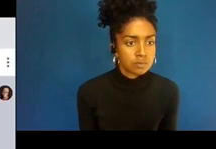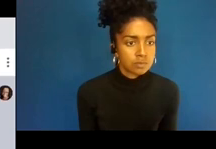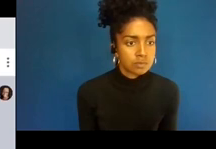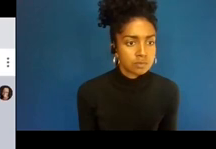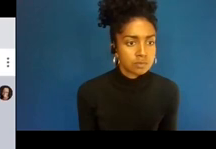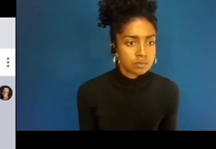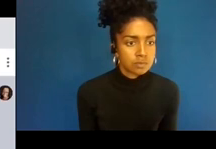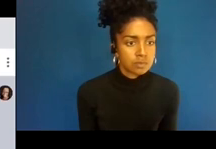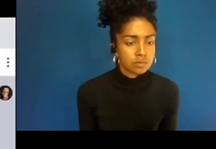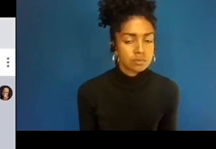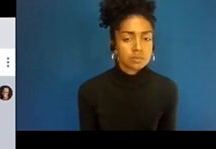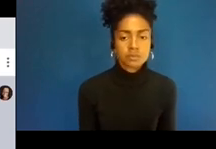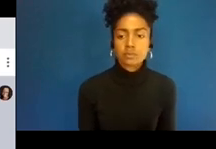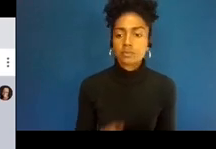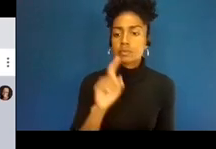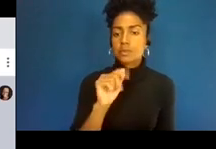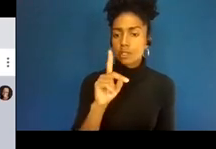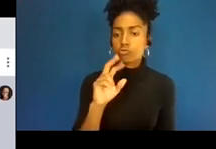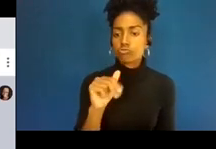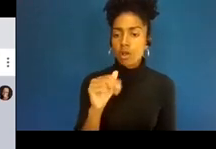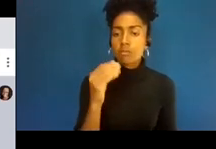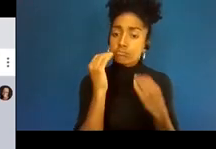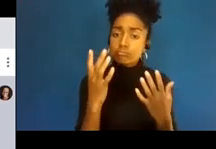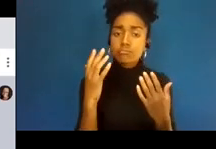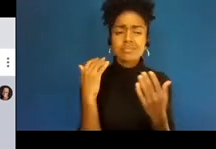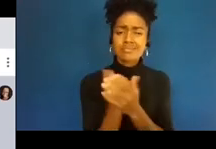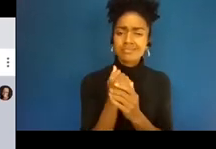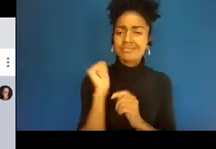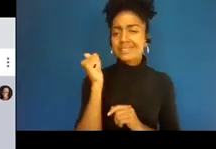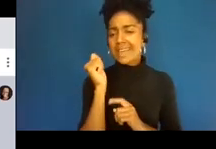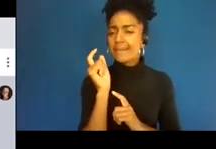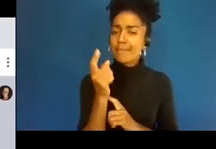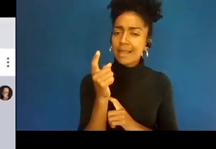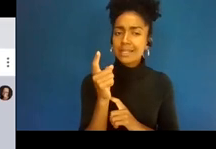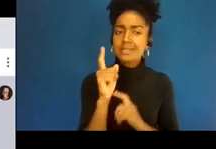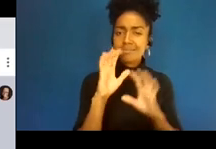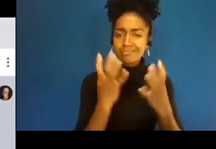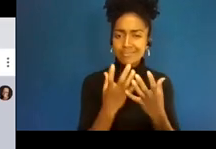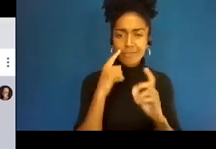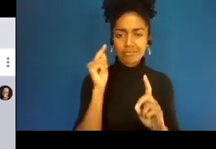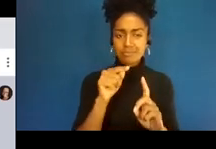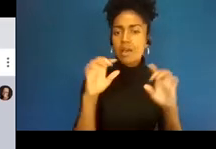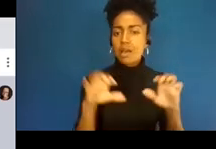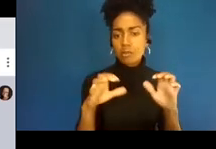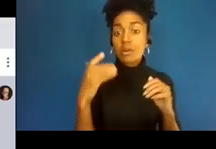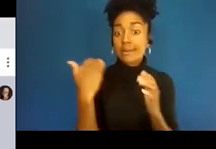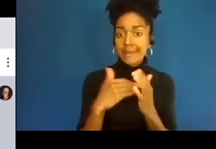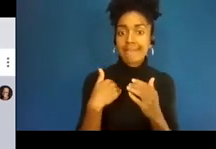So we're taking about 10 minutes for this. And again we have the five categories: Linguistic Diversity,